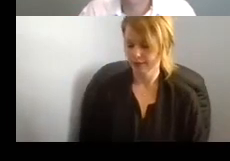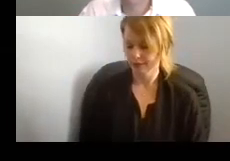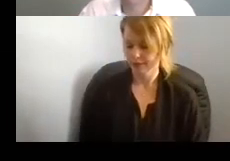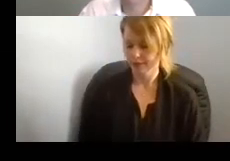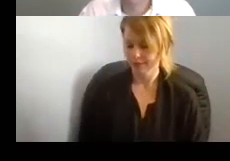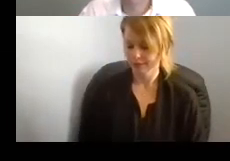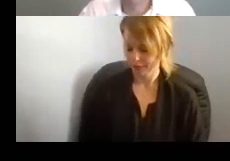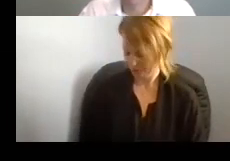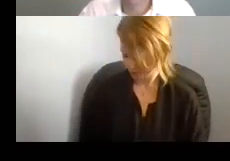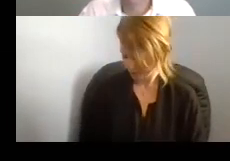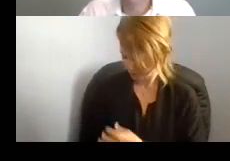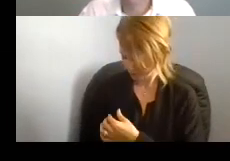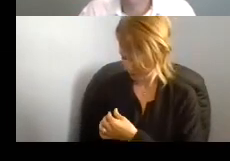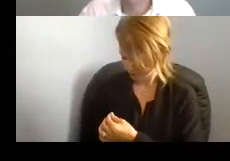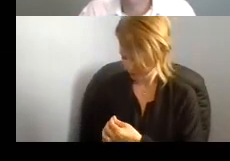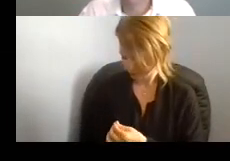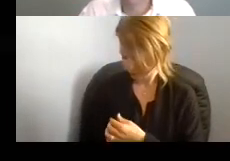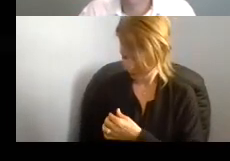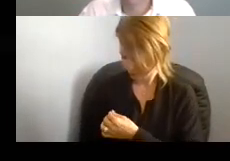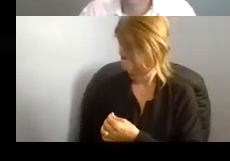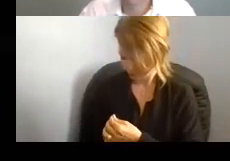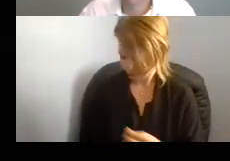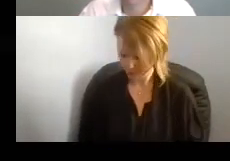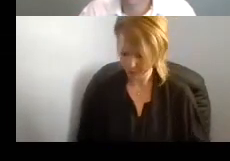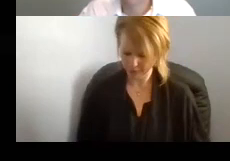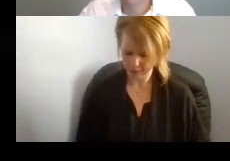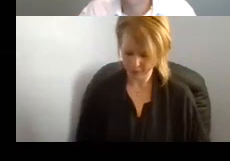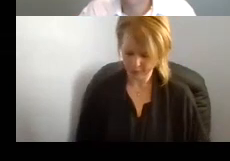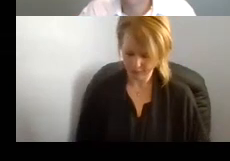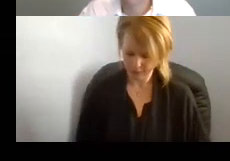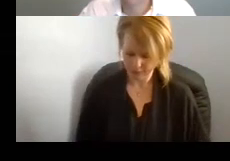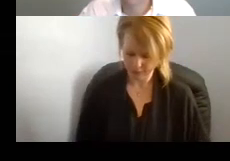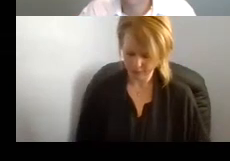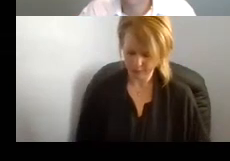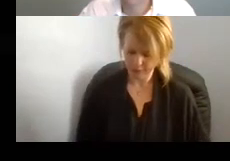I have the next one. What do you recommend for a student who is in middle school who is unwilling to